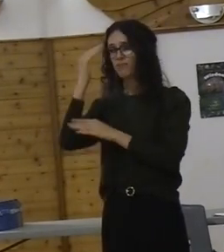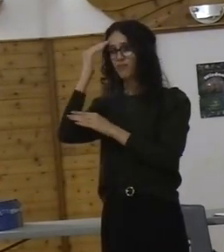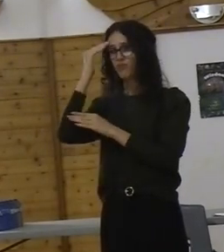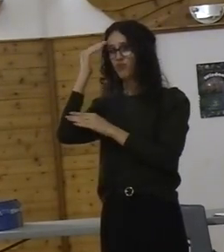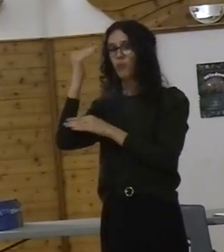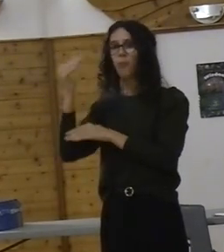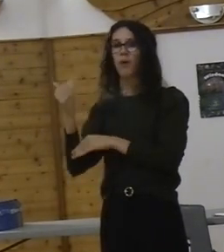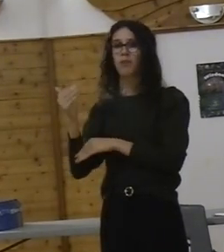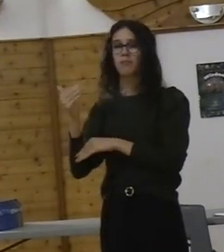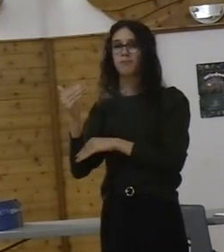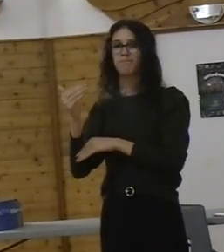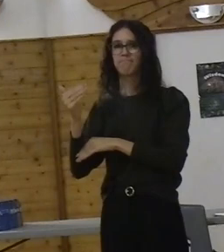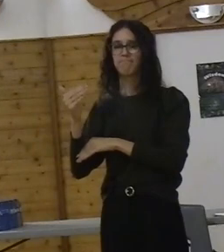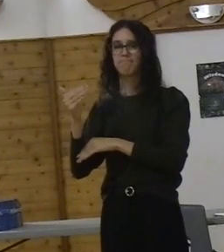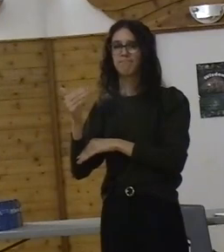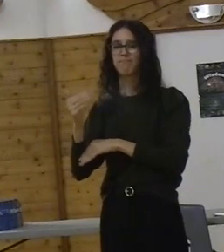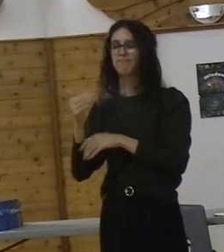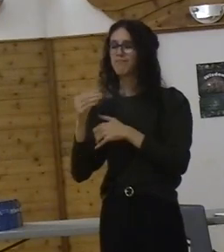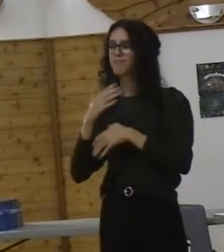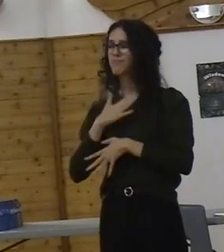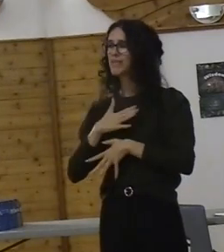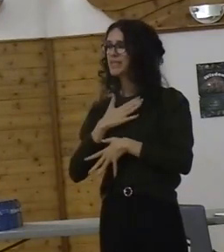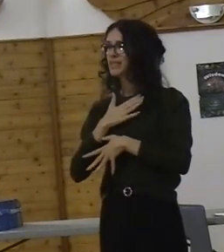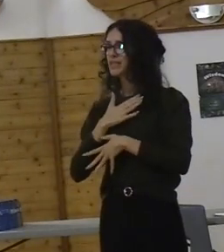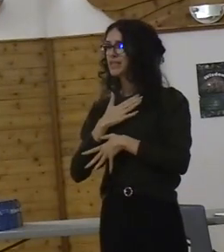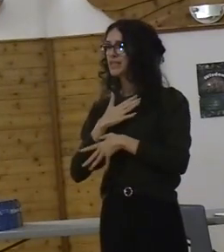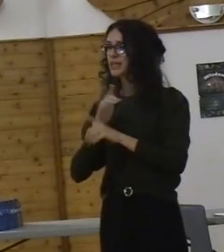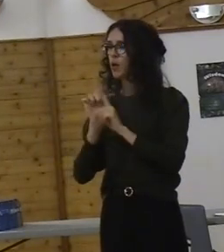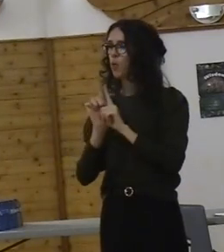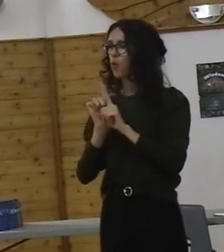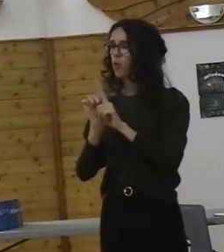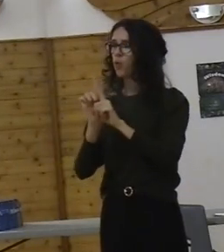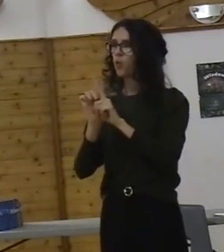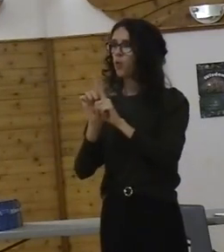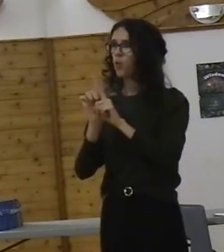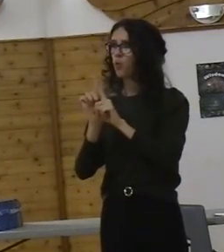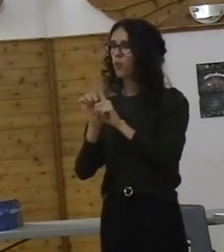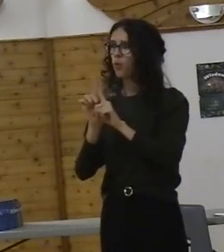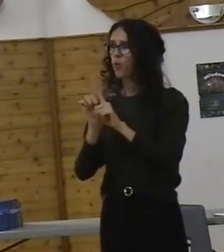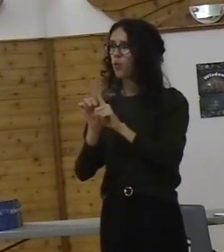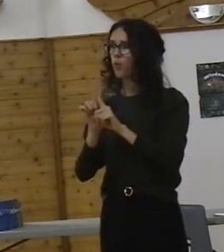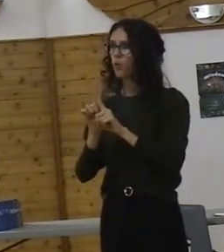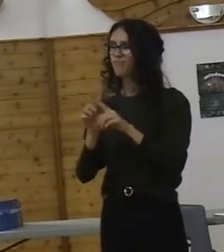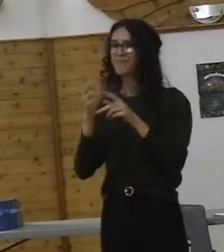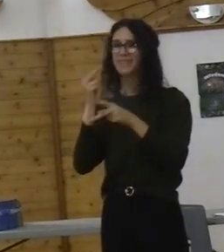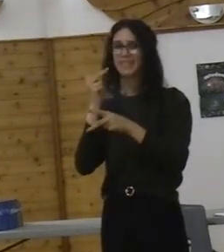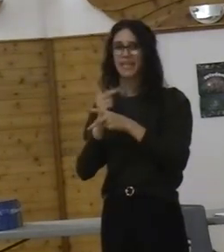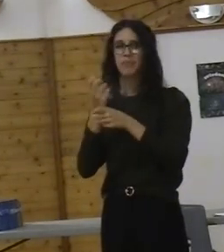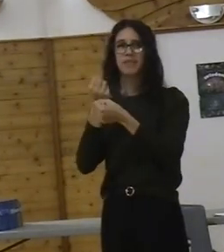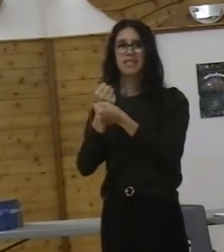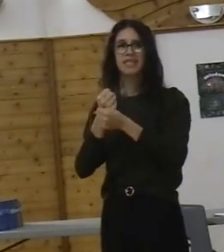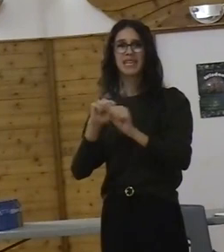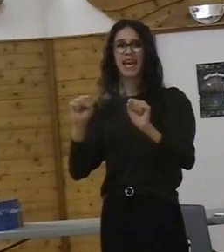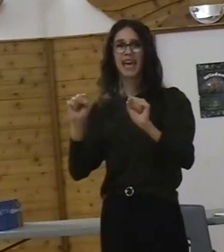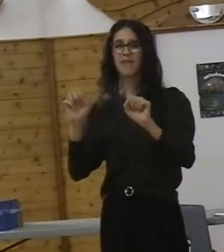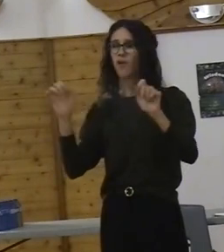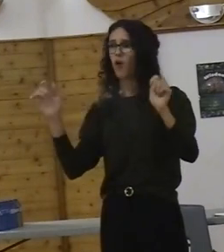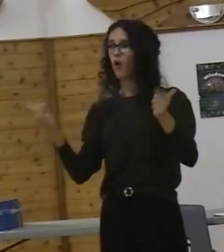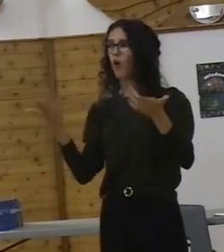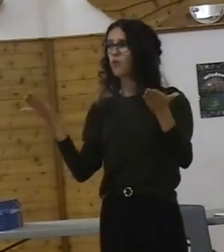be with my relatives as they travel home to their home fires keep them safe